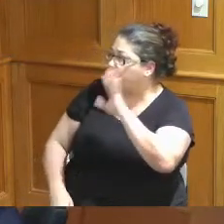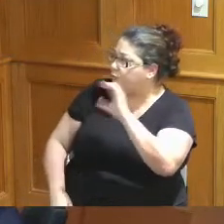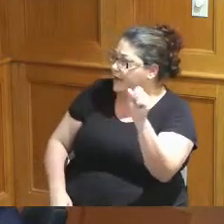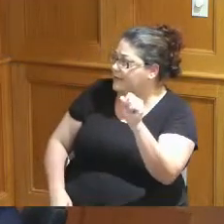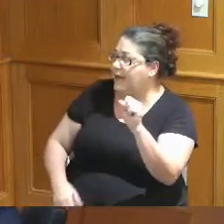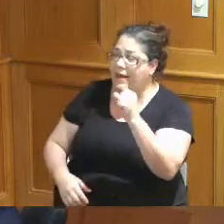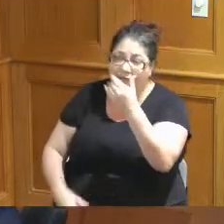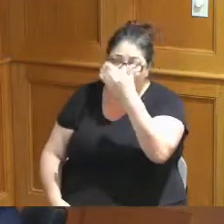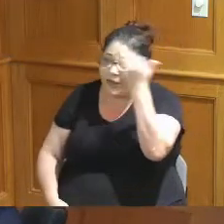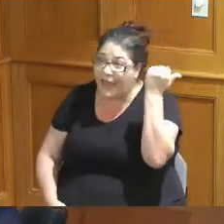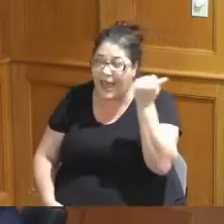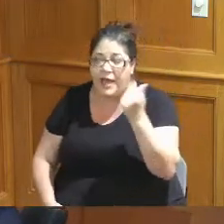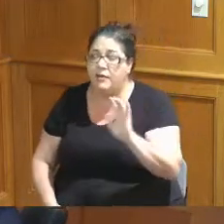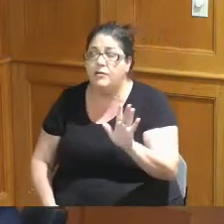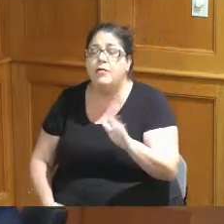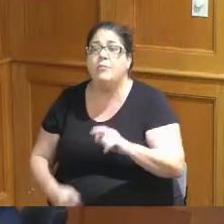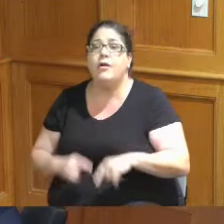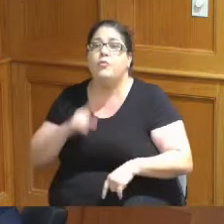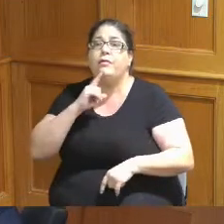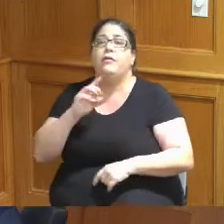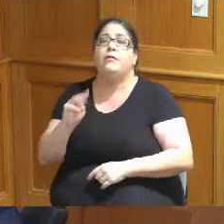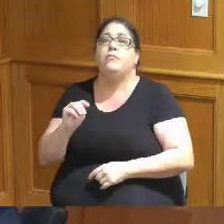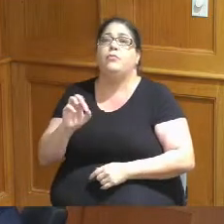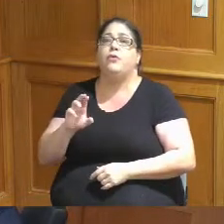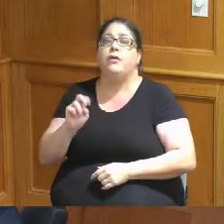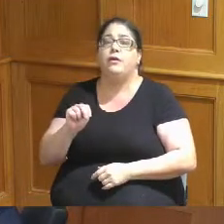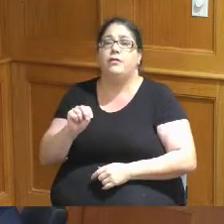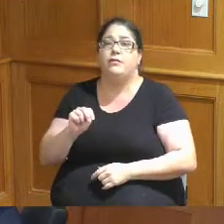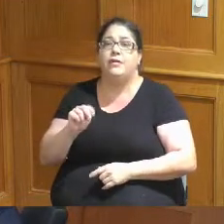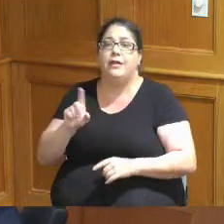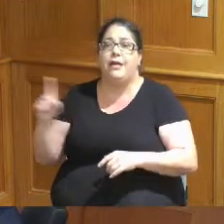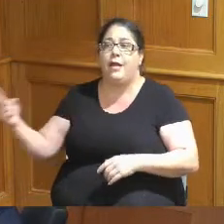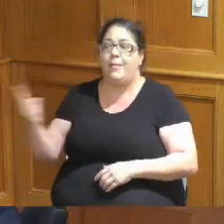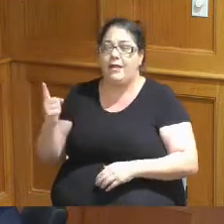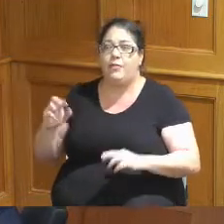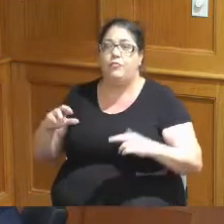forgot one of my items but Morgan has entered the room I saw you were talking about Morgan who's